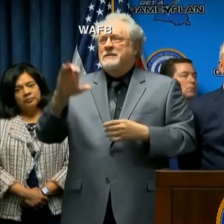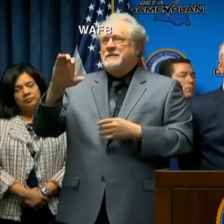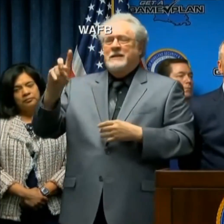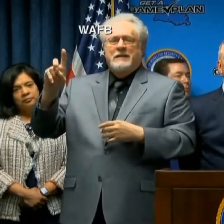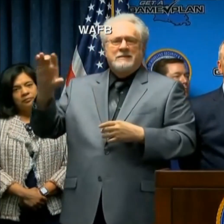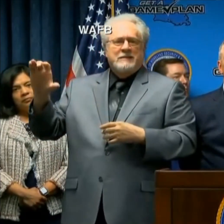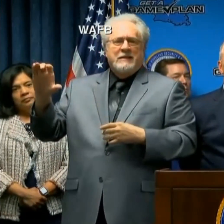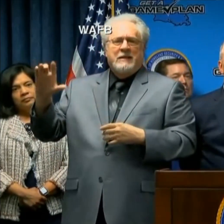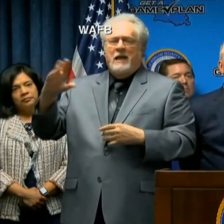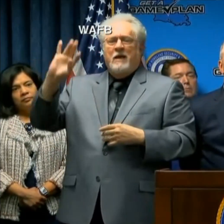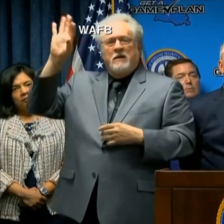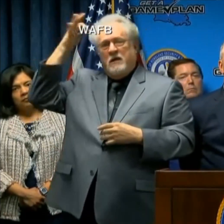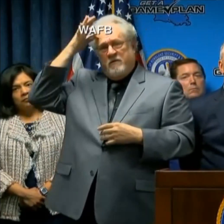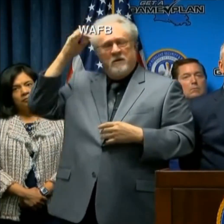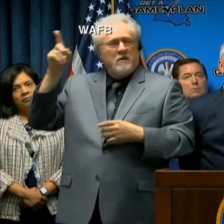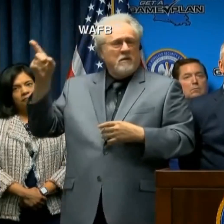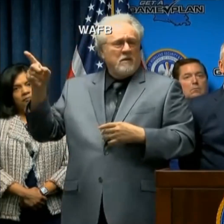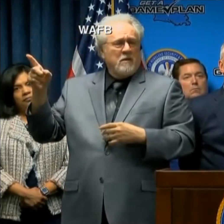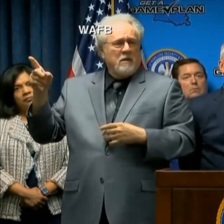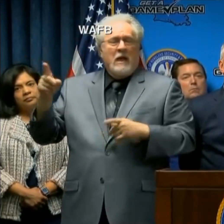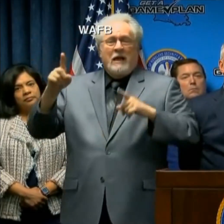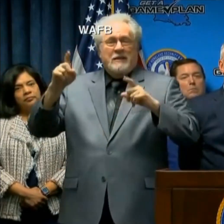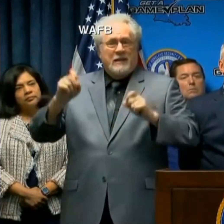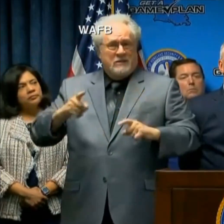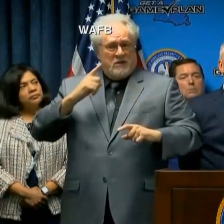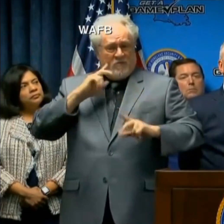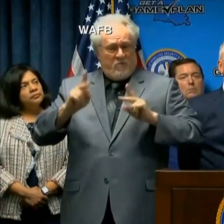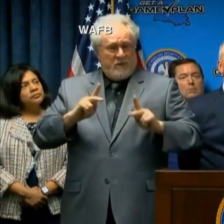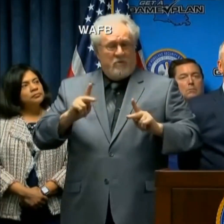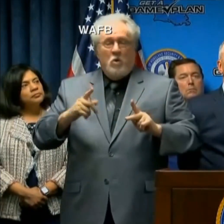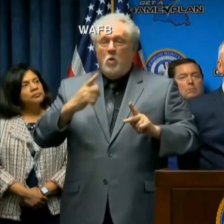federal government pretty clear that testing of people who are not showing